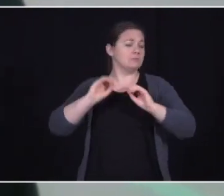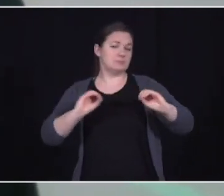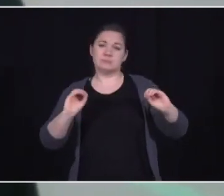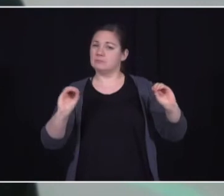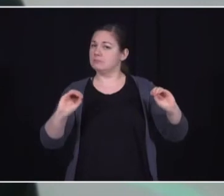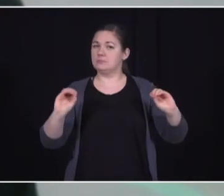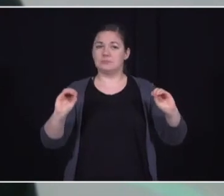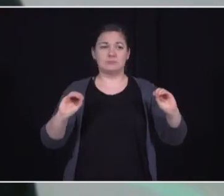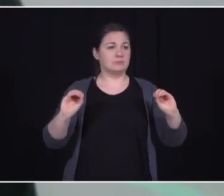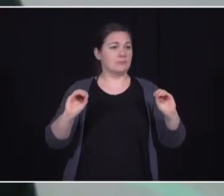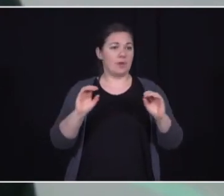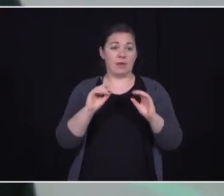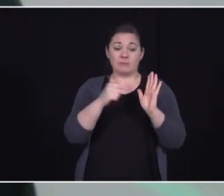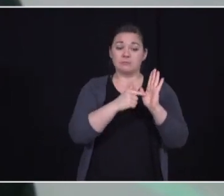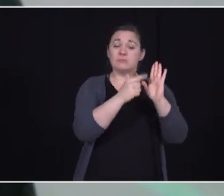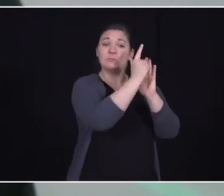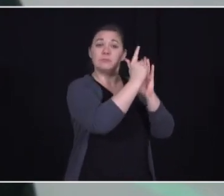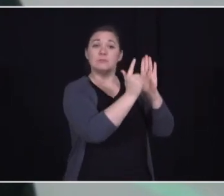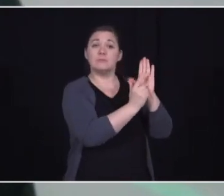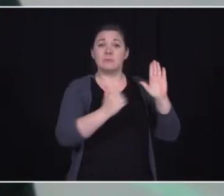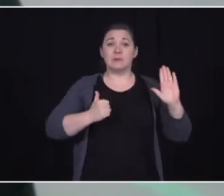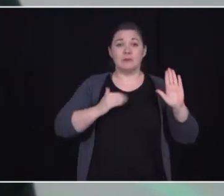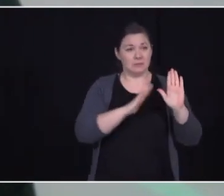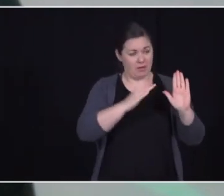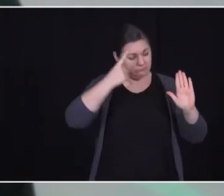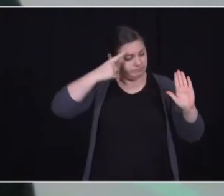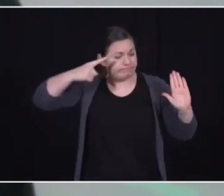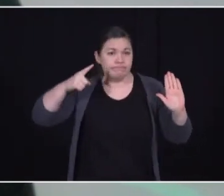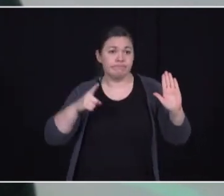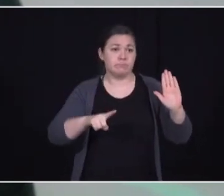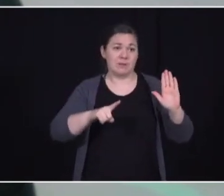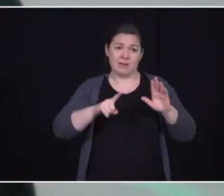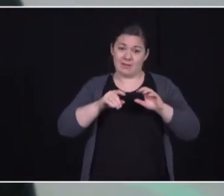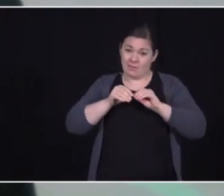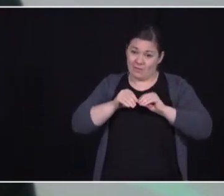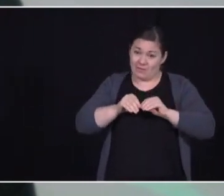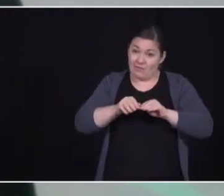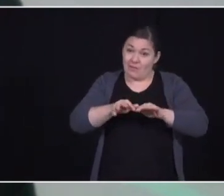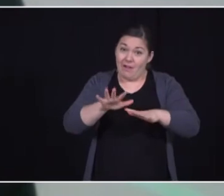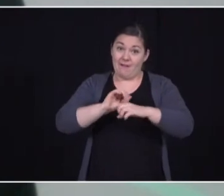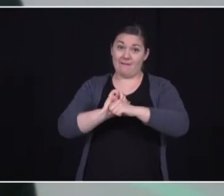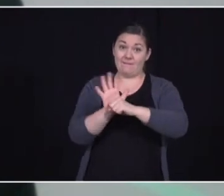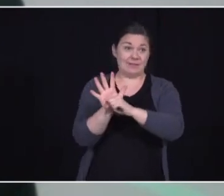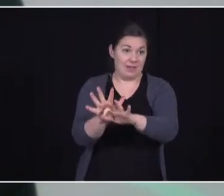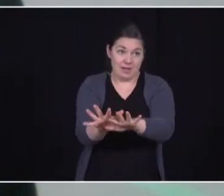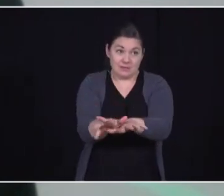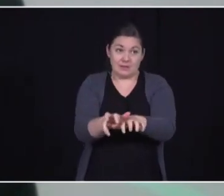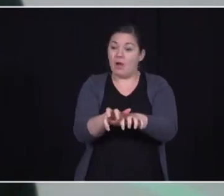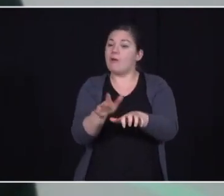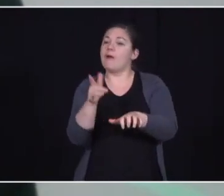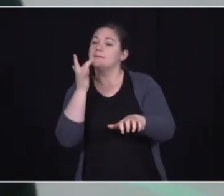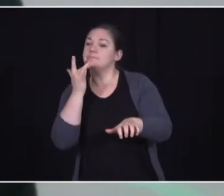post in fact, our ethical framework emphasizes the legal obligations that exist to take preventative steps to